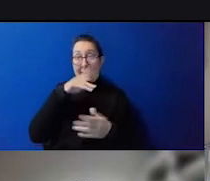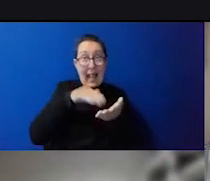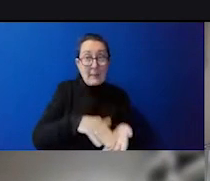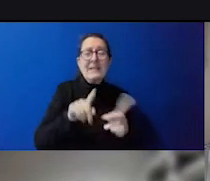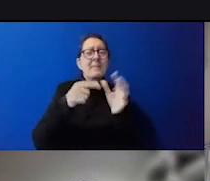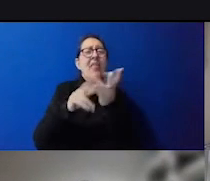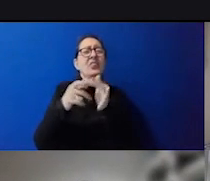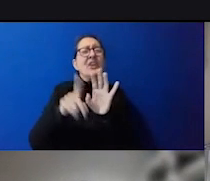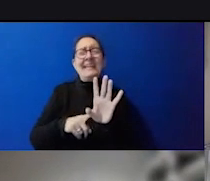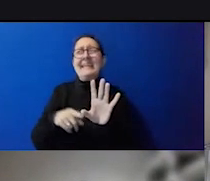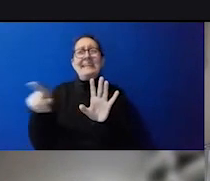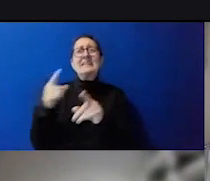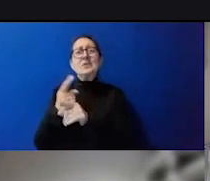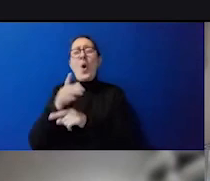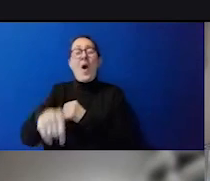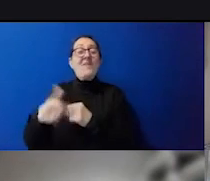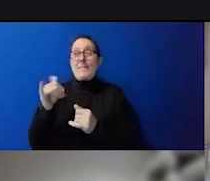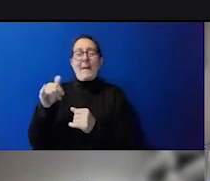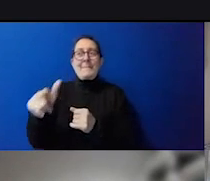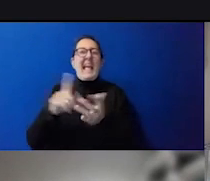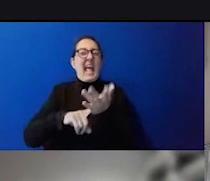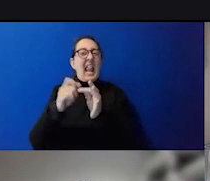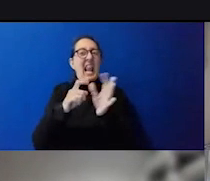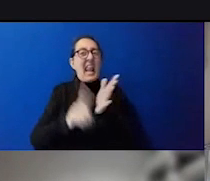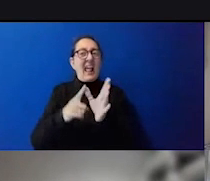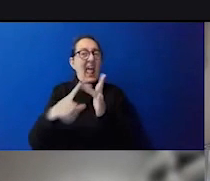not be available to run your whole case but we might be able to give you advice and assistance